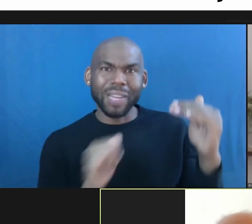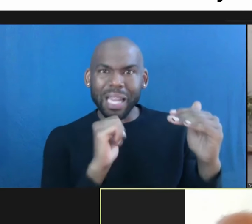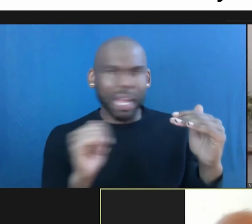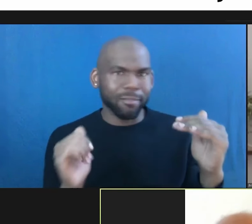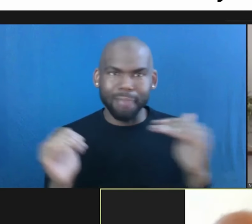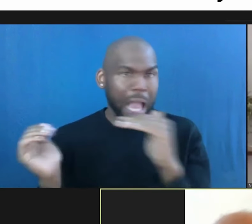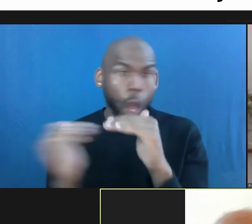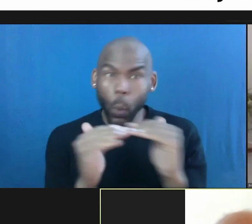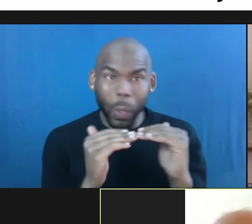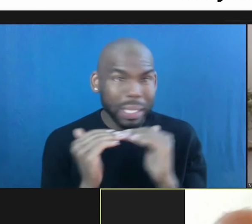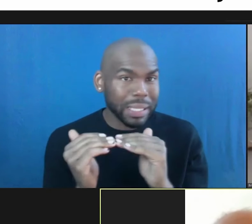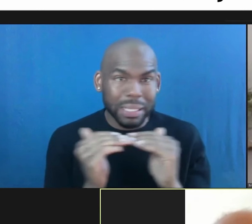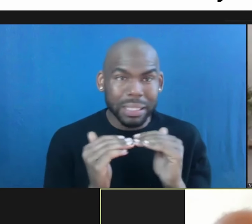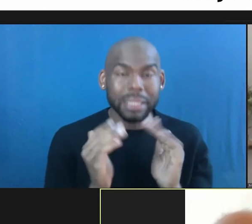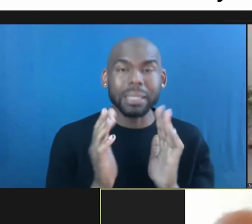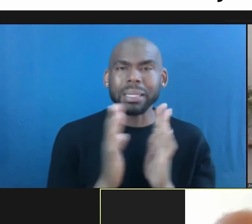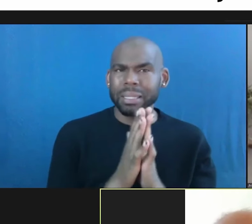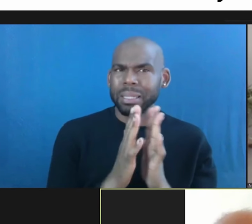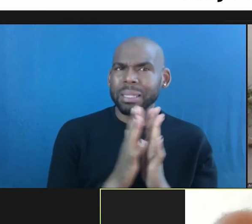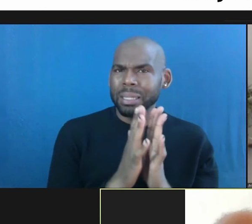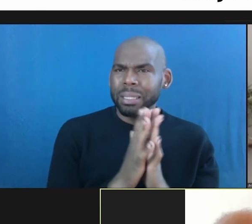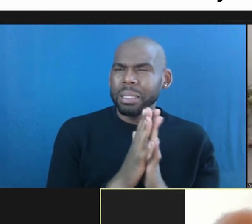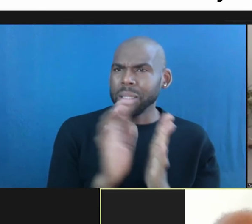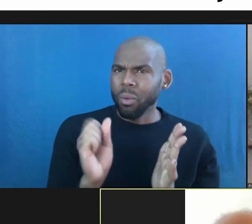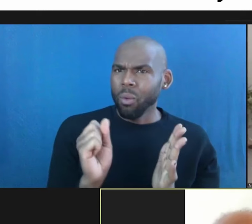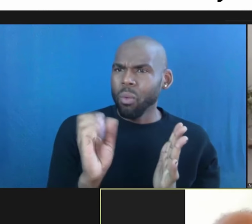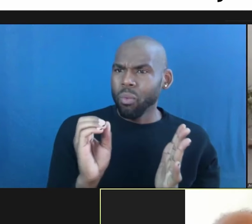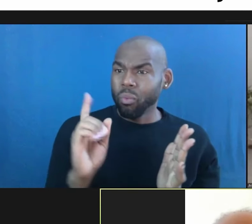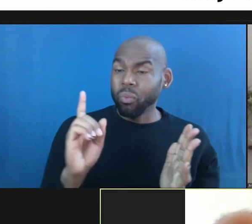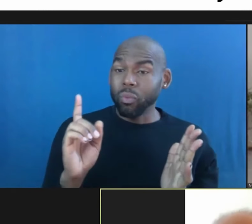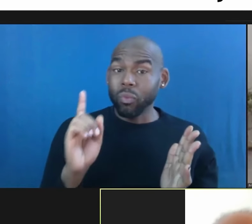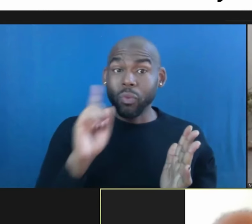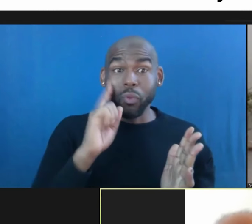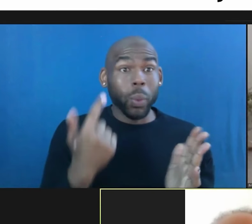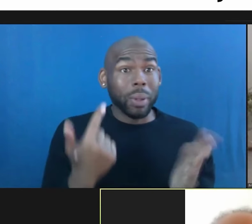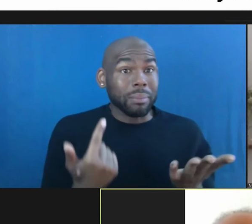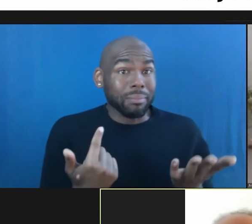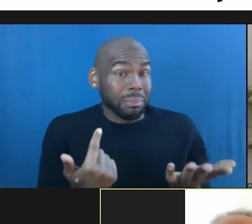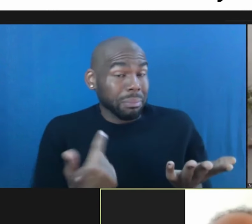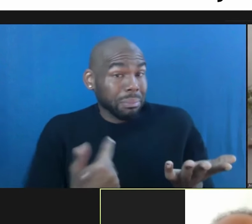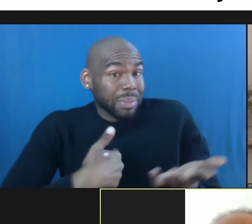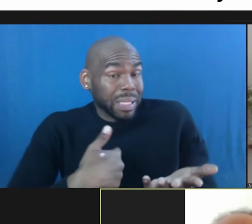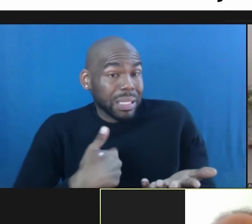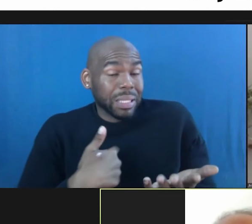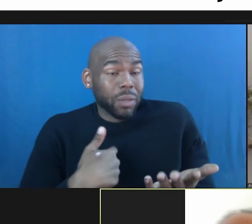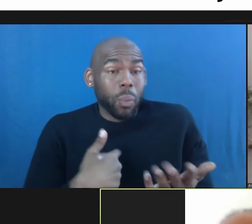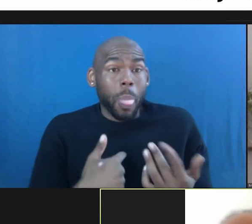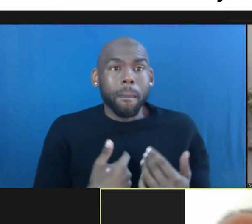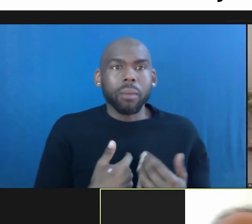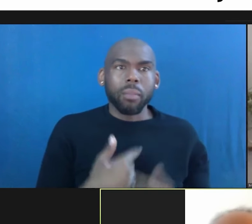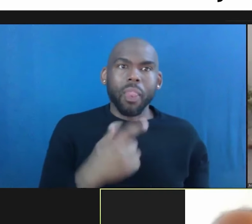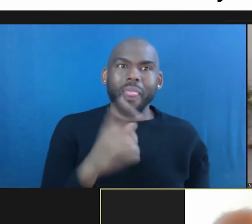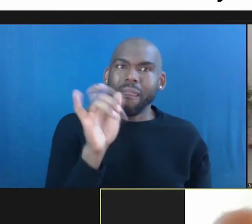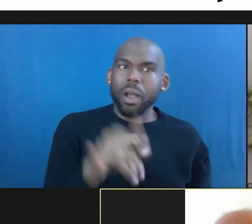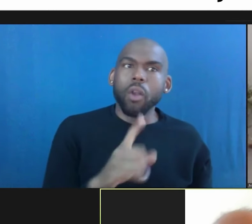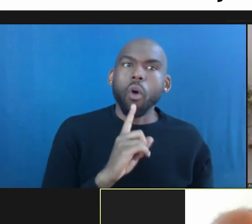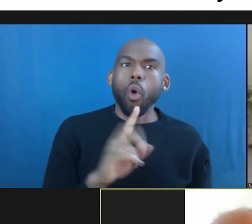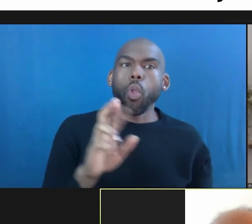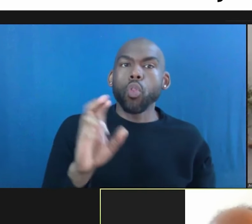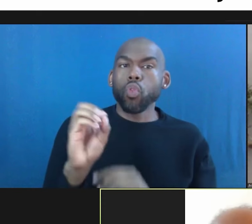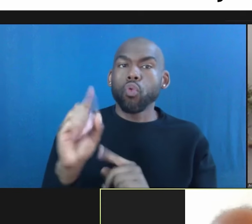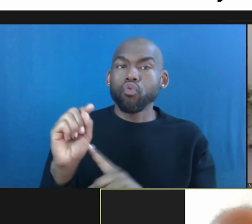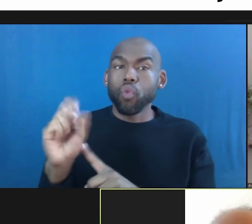So for me, those are the roots of the problems. They're not all, but it's certainly the ones